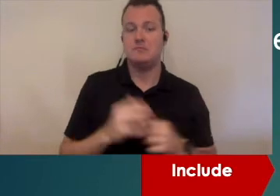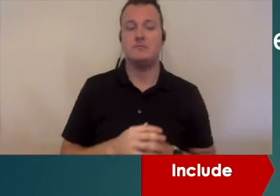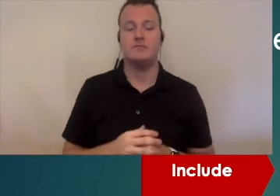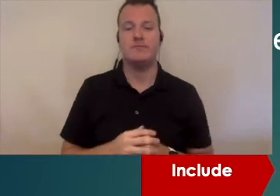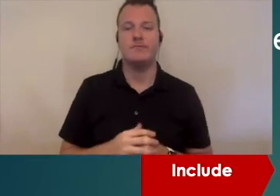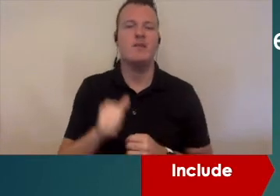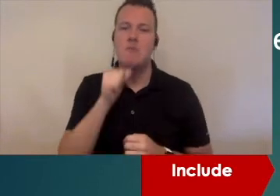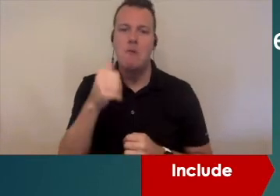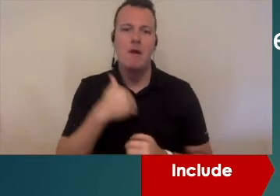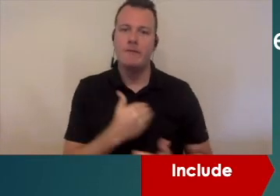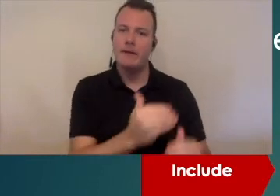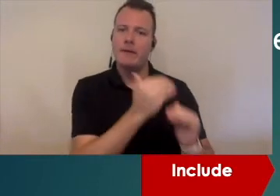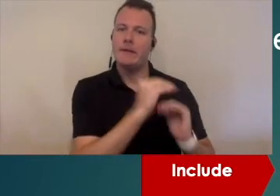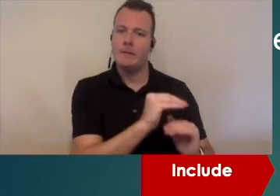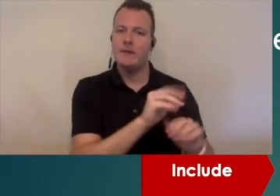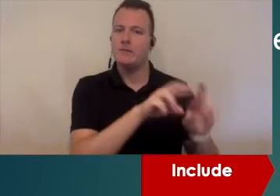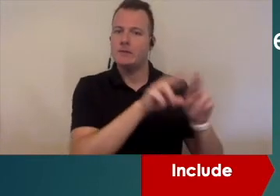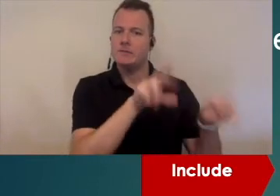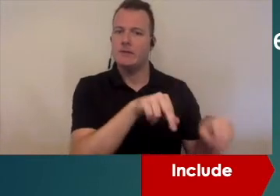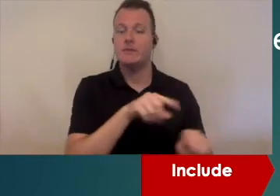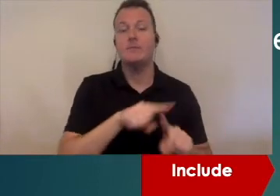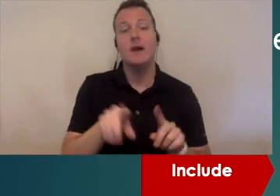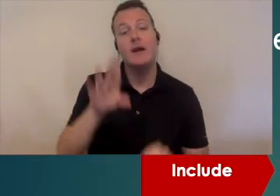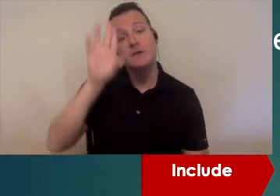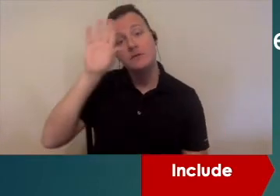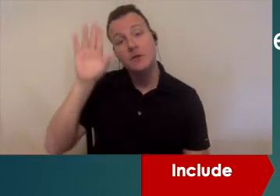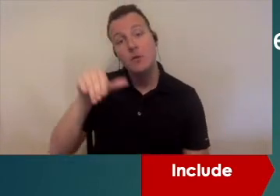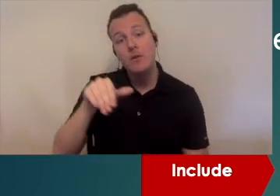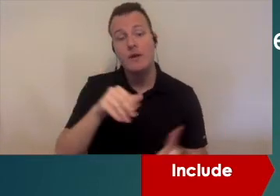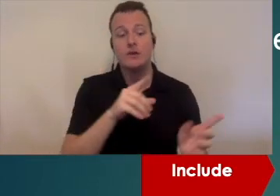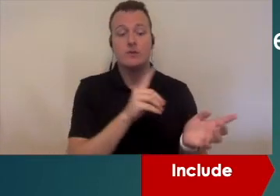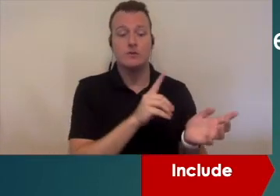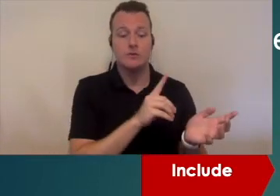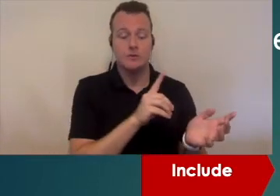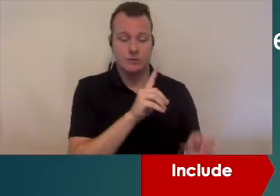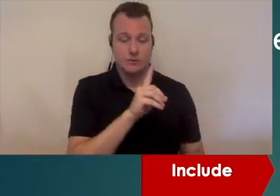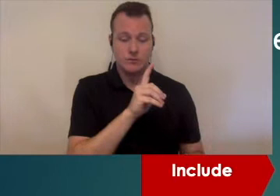resume length, but I know dr. Megann Faivre, as she just mentioned, is